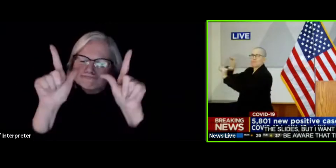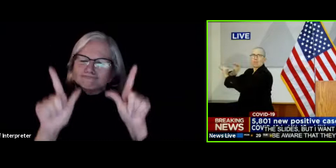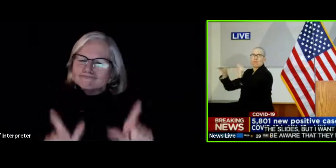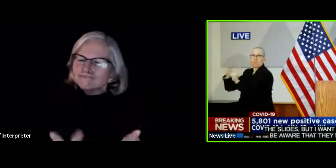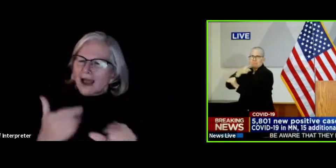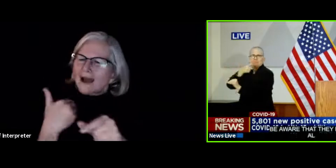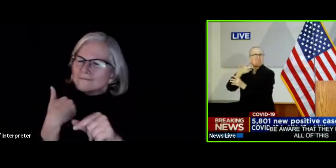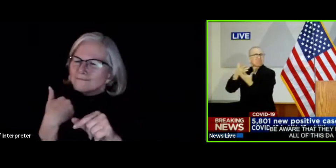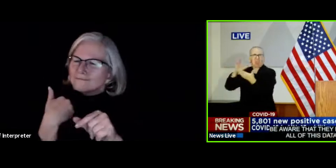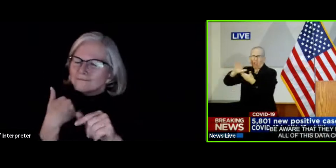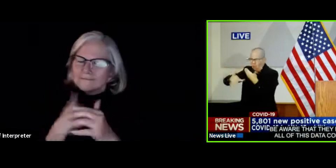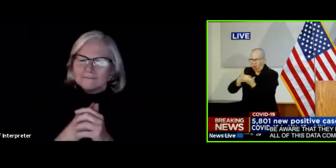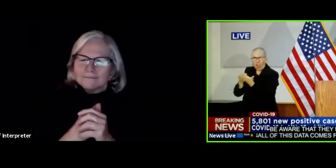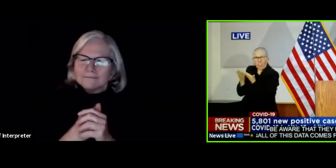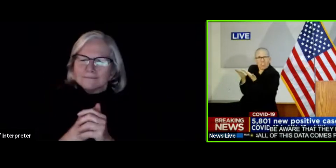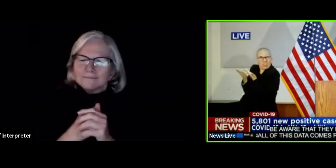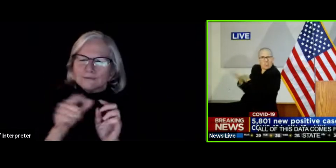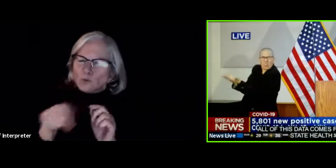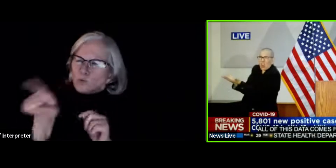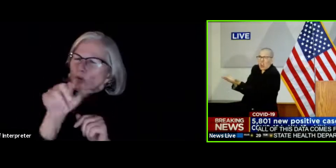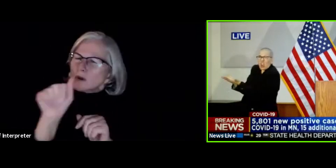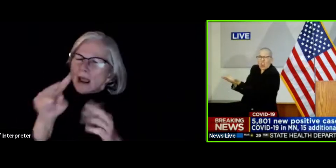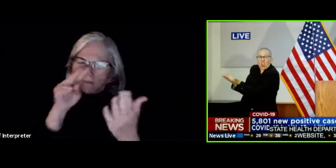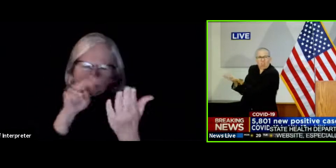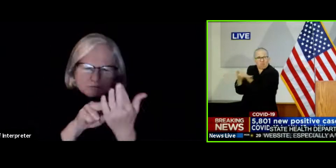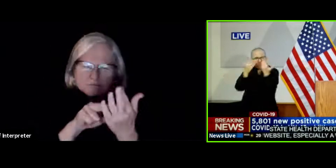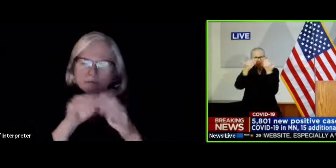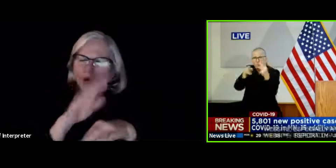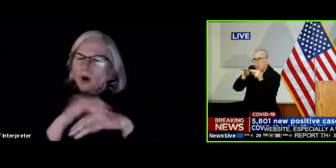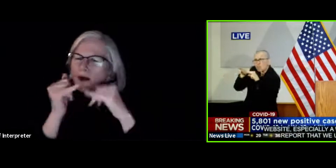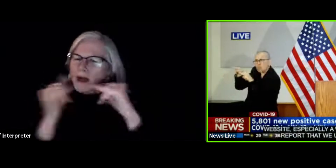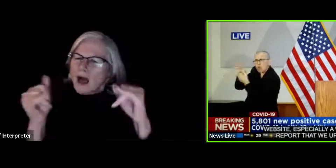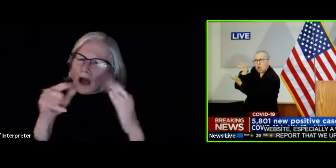ALL OF IT AND MUCH MORE THERE. SO THIS FIRST SLIDE THAT I'M